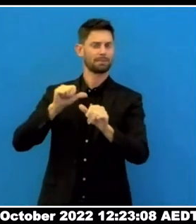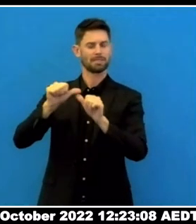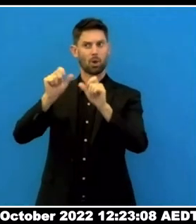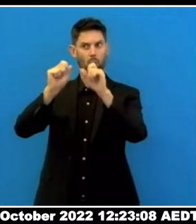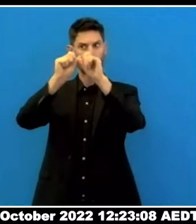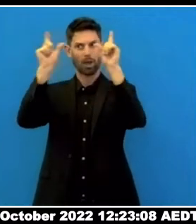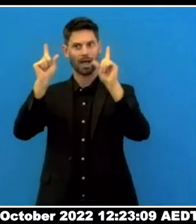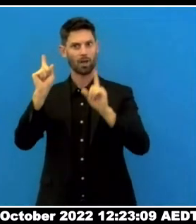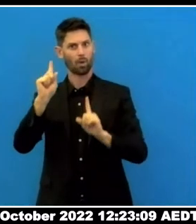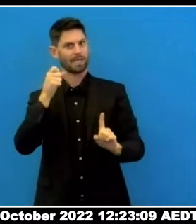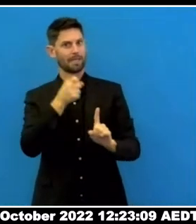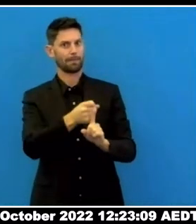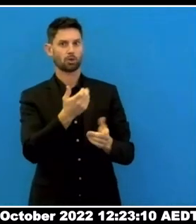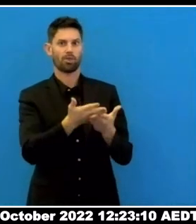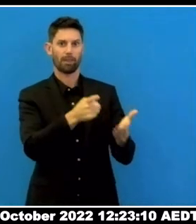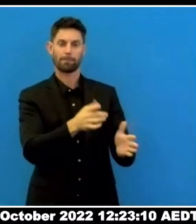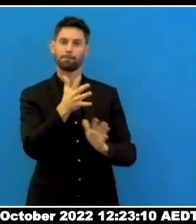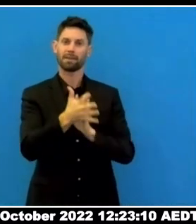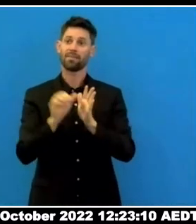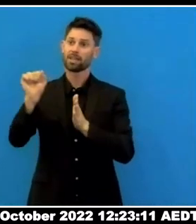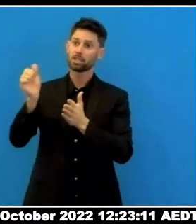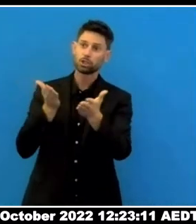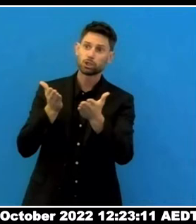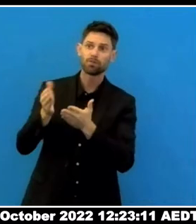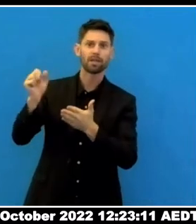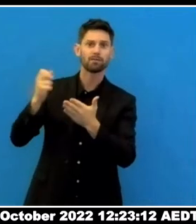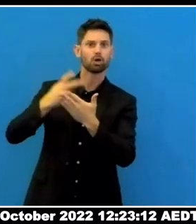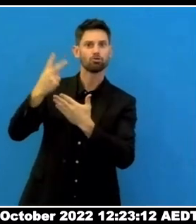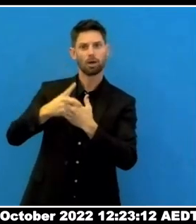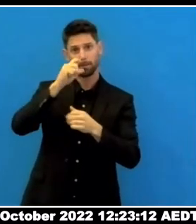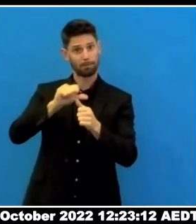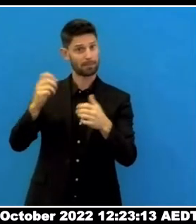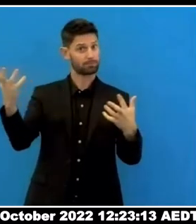Can you explain that in a little more detail for us, please? Sure.